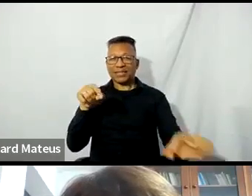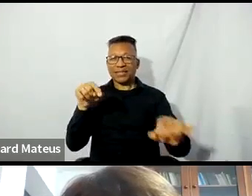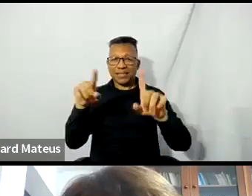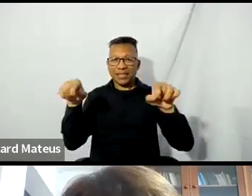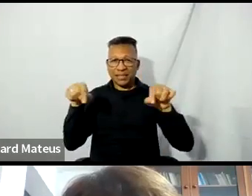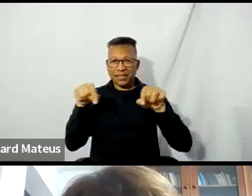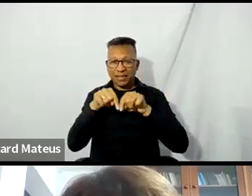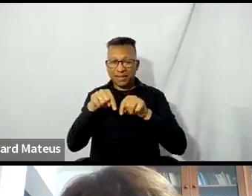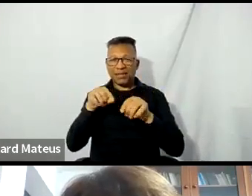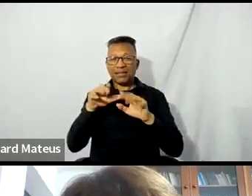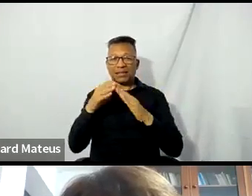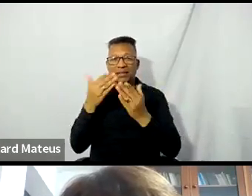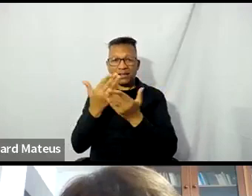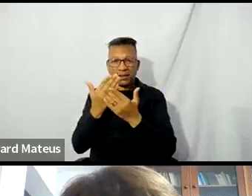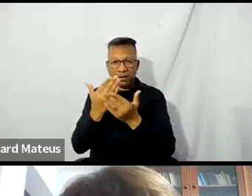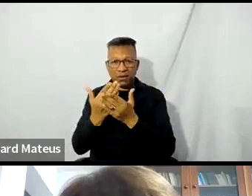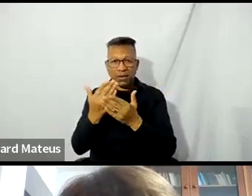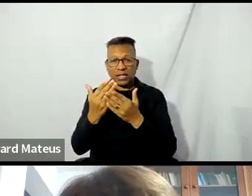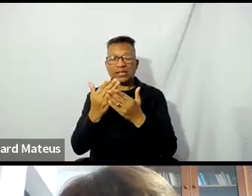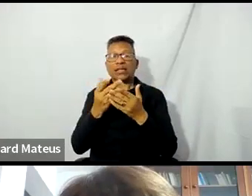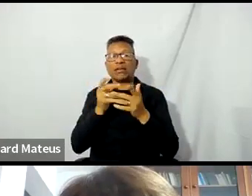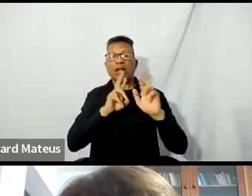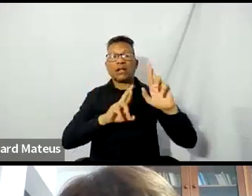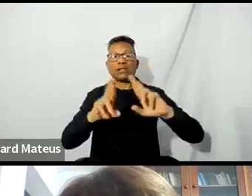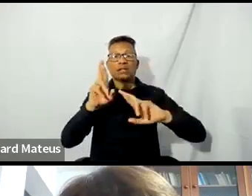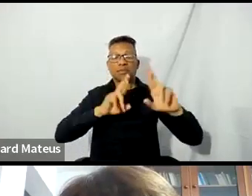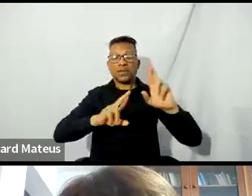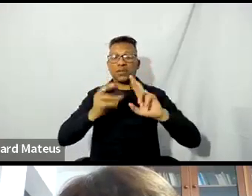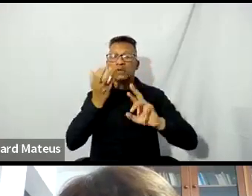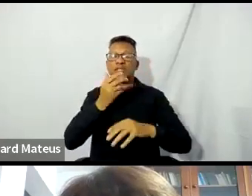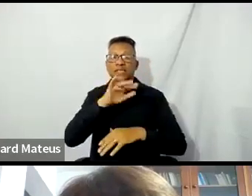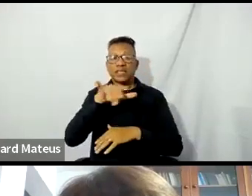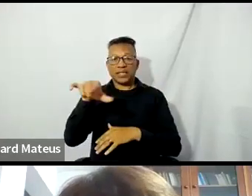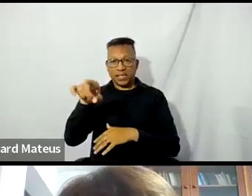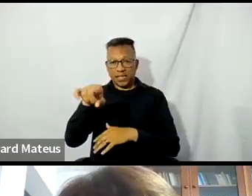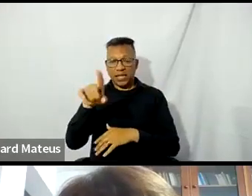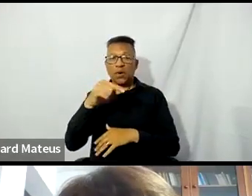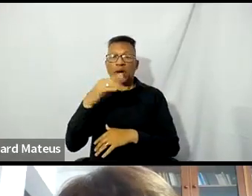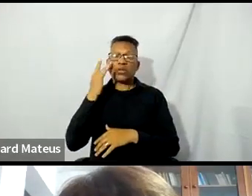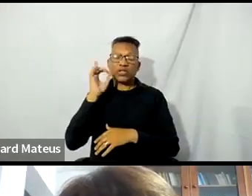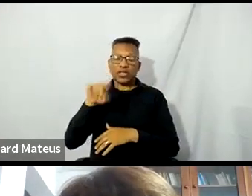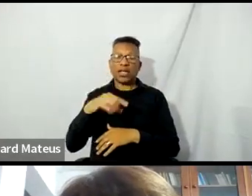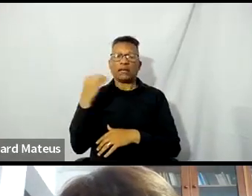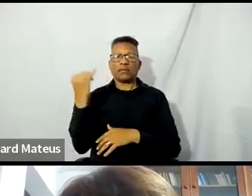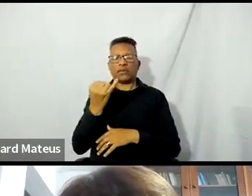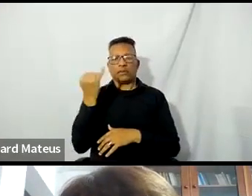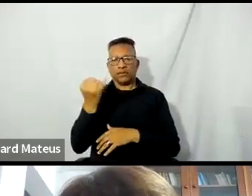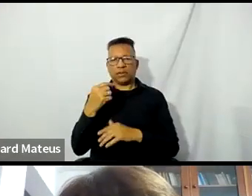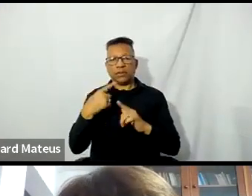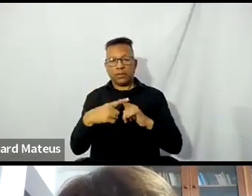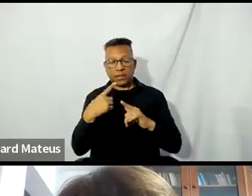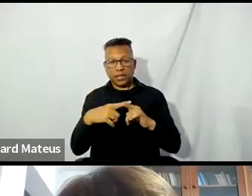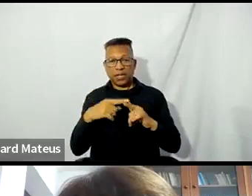relate relate to those kids . I . I think that's the I think that's the crucial thing because you you and body